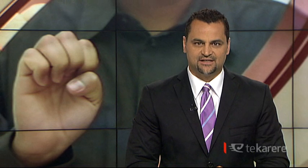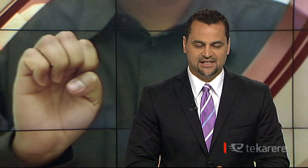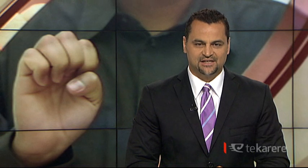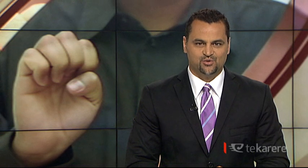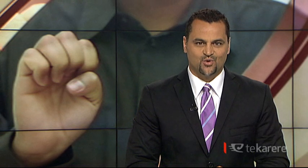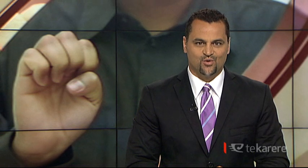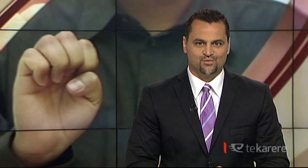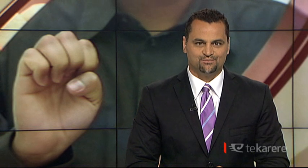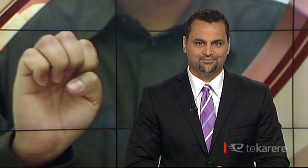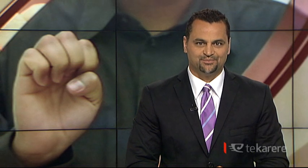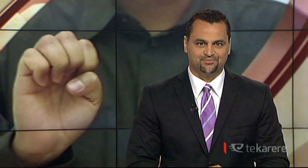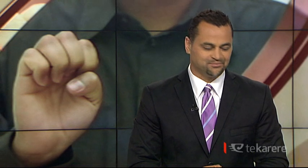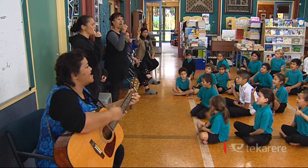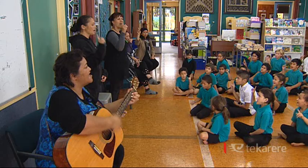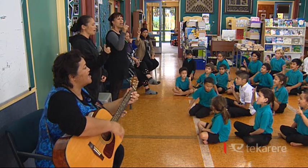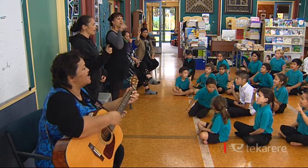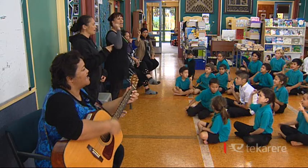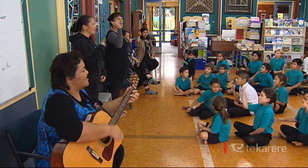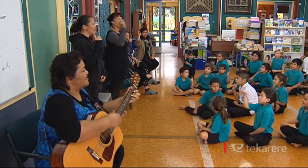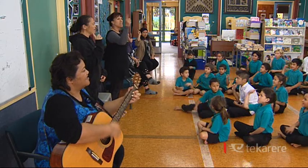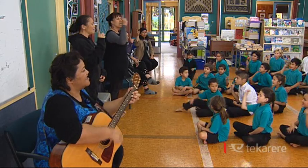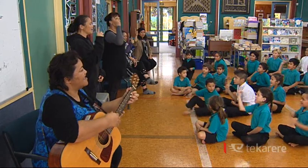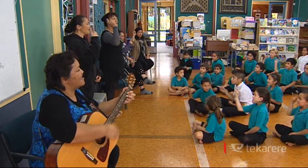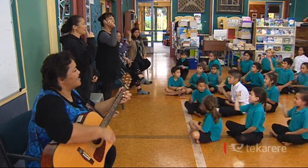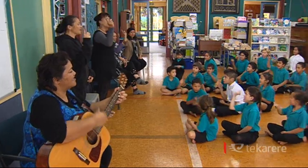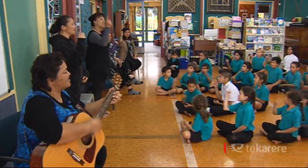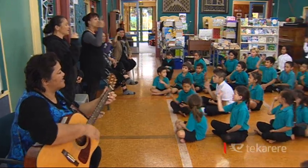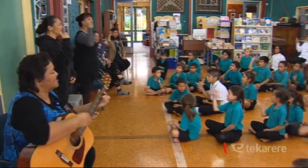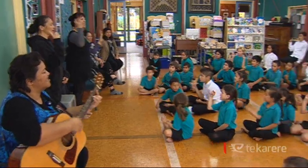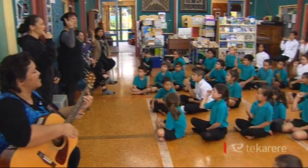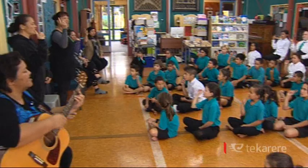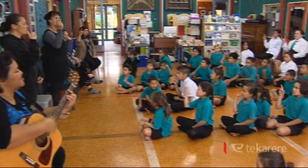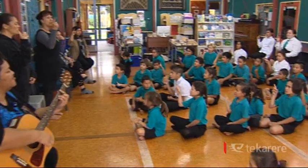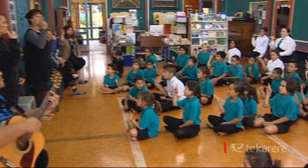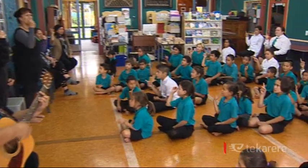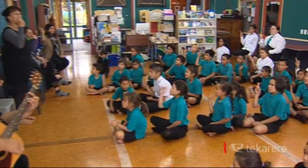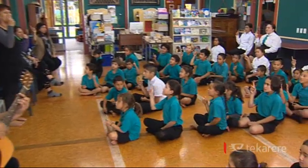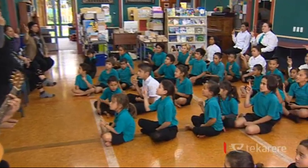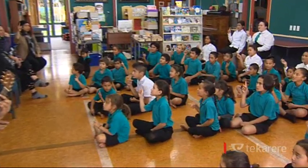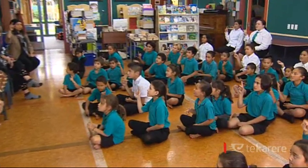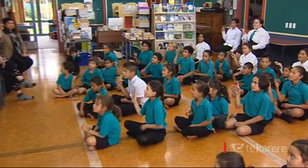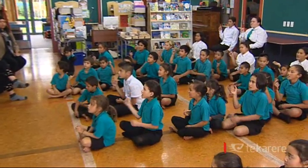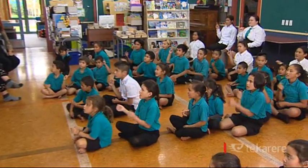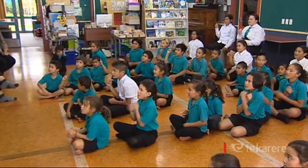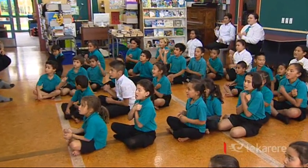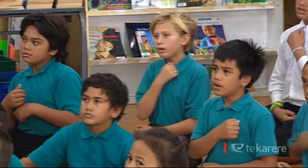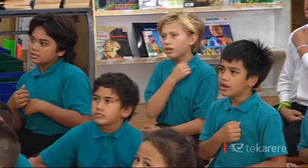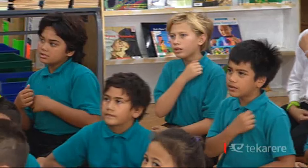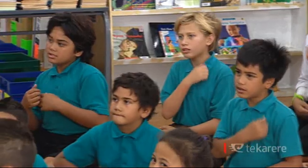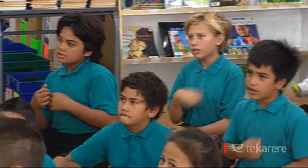Heta Gardiner has this report. A total-immersion Maori school much like many others